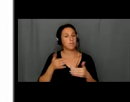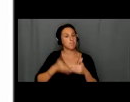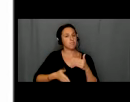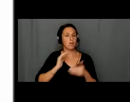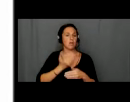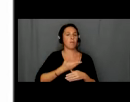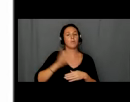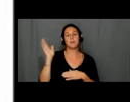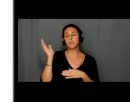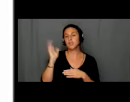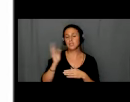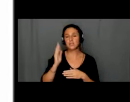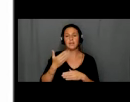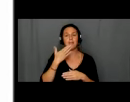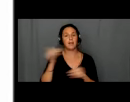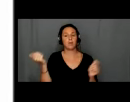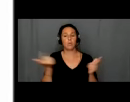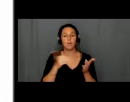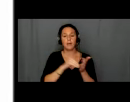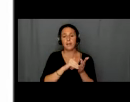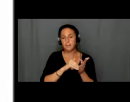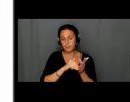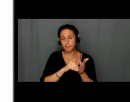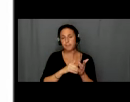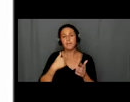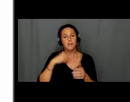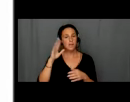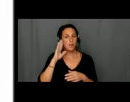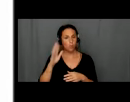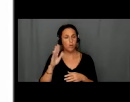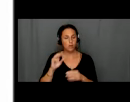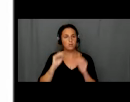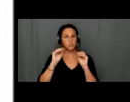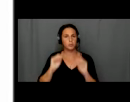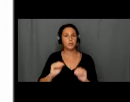And I thank you all again, and I will put our emails in the chat and a link